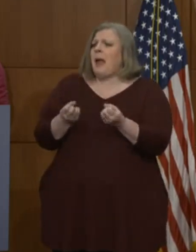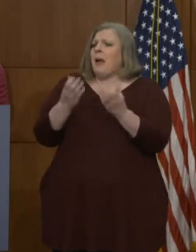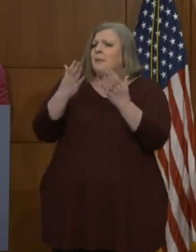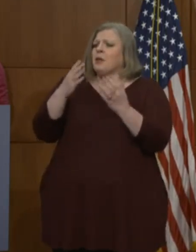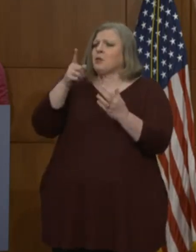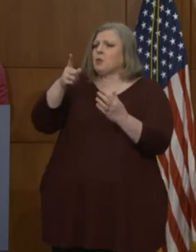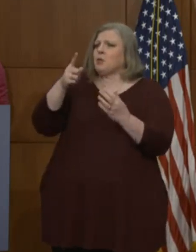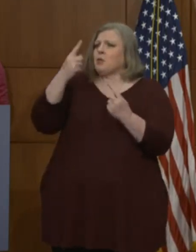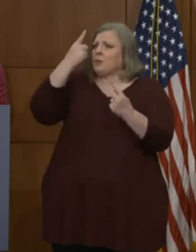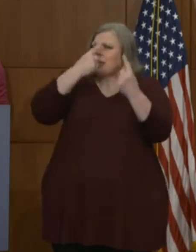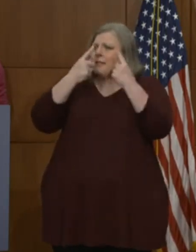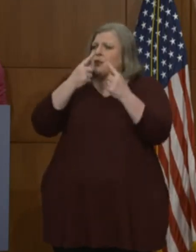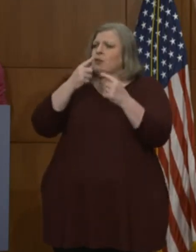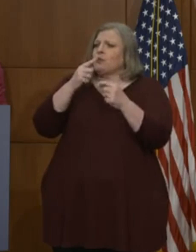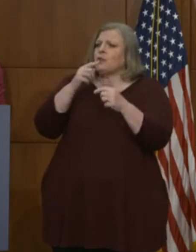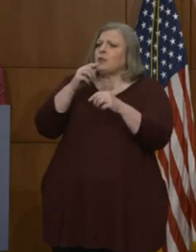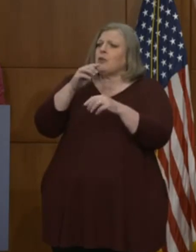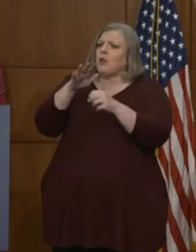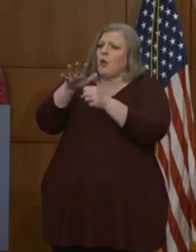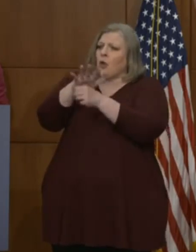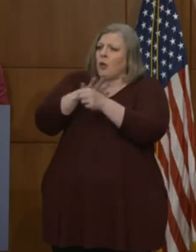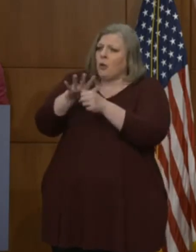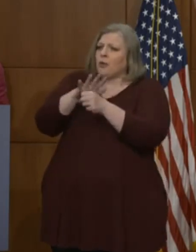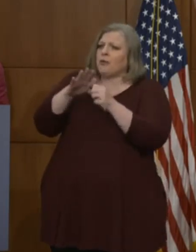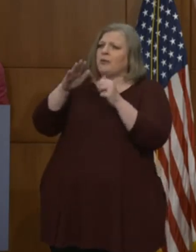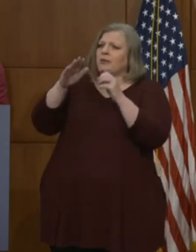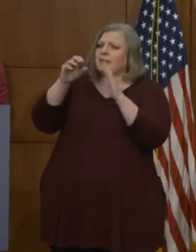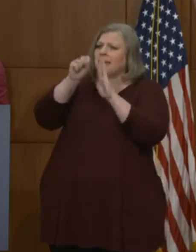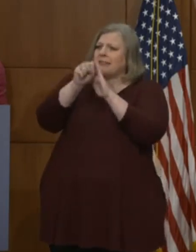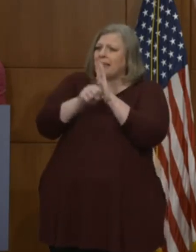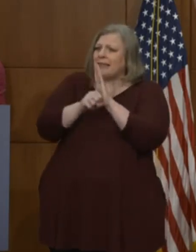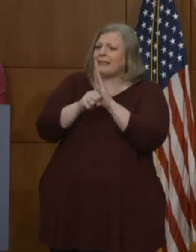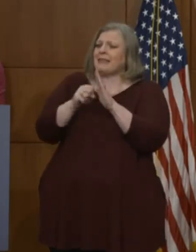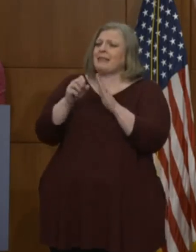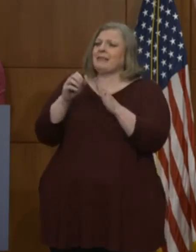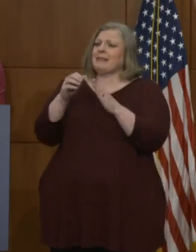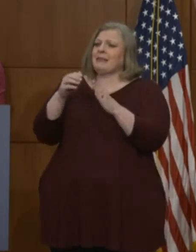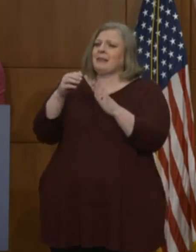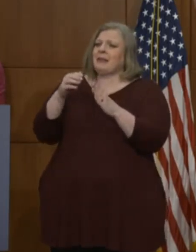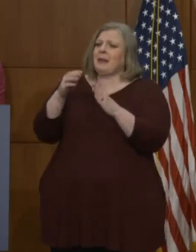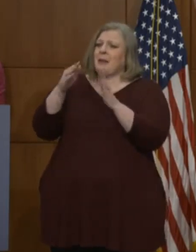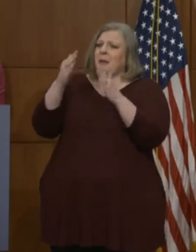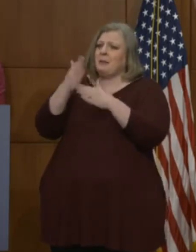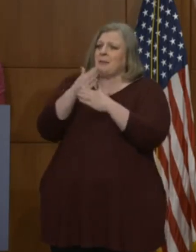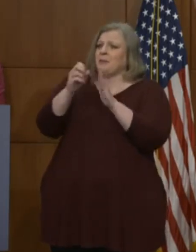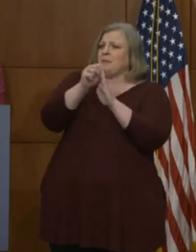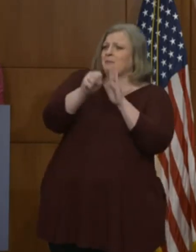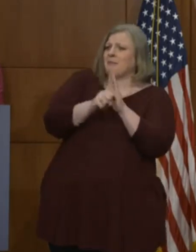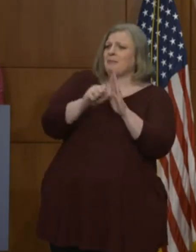ACTIONS OF NEIGHBORING STATES SO THAT BUSINESSES AND BORDER SO THAT BUSINESSES AND BORDER AREAS ARE ADVERSELY AFFECTED. AREAS ARE ADVERSELY AFFECTED. THIS IS AN EXCELLENT QUESTION